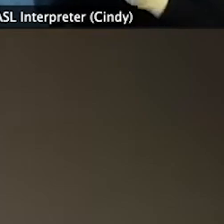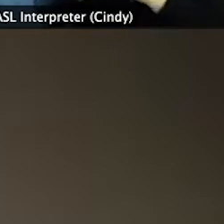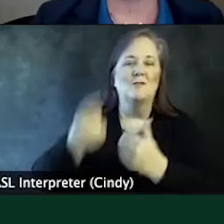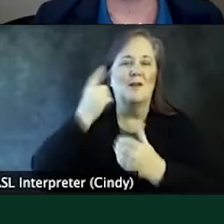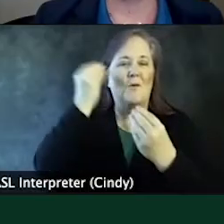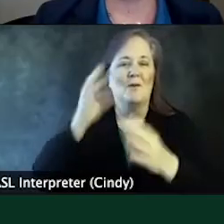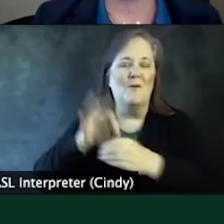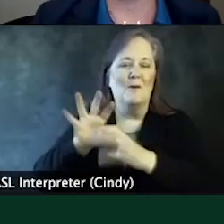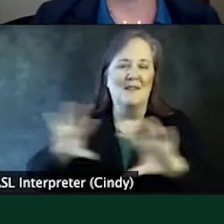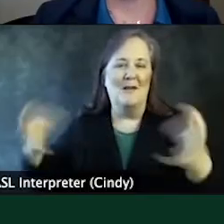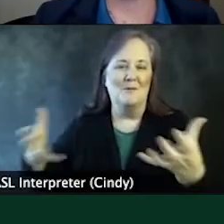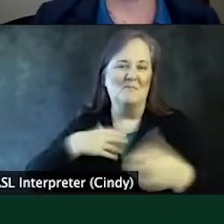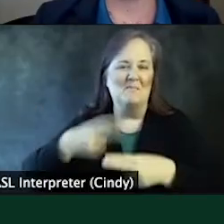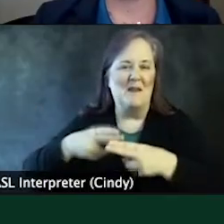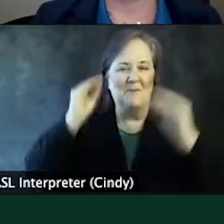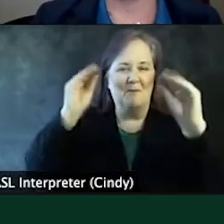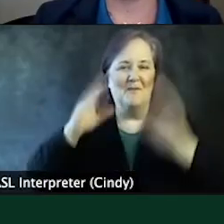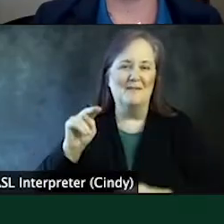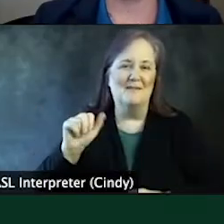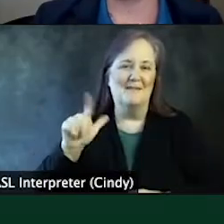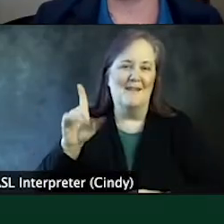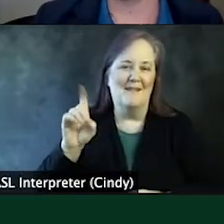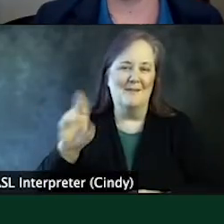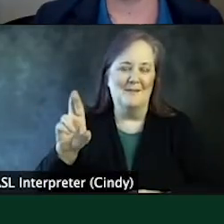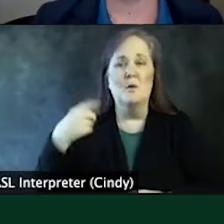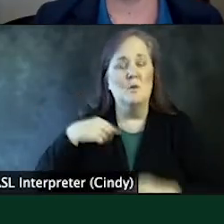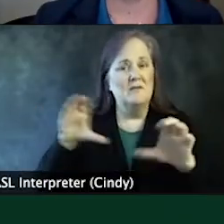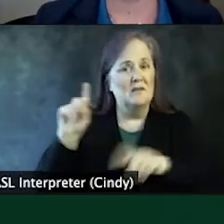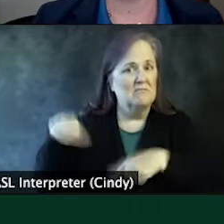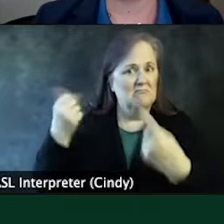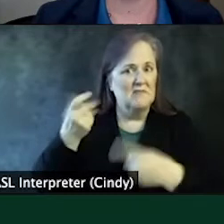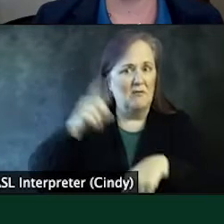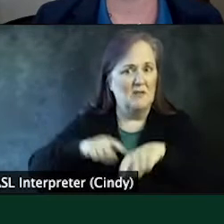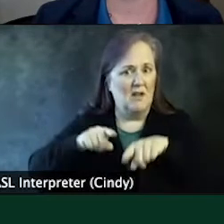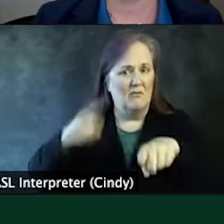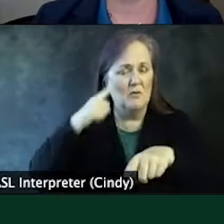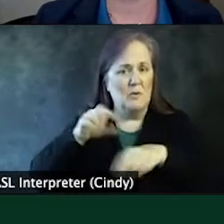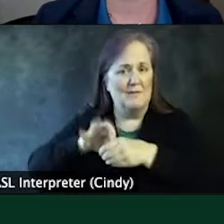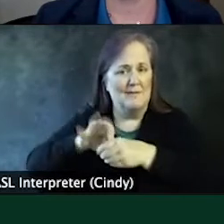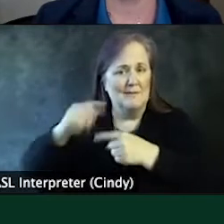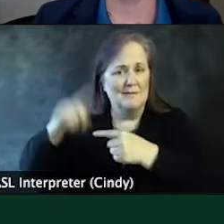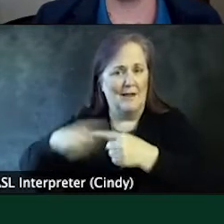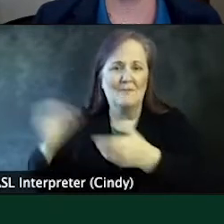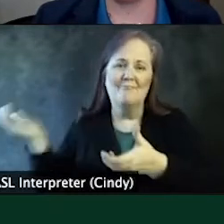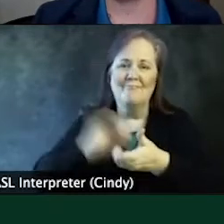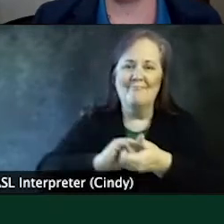And we have put on this event for several election cycles in partnership with the Sacramento Public Library,